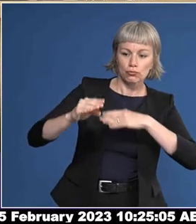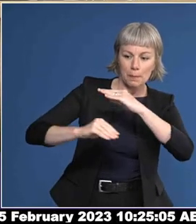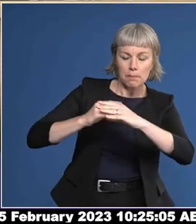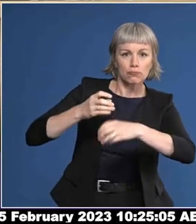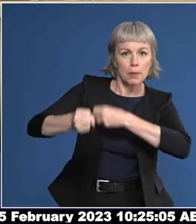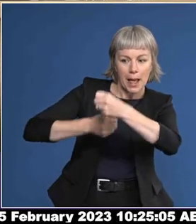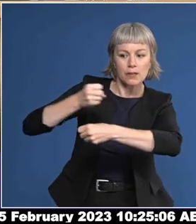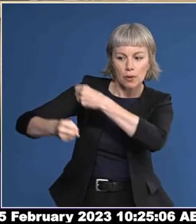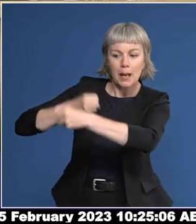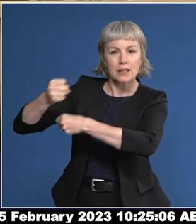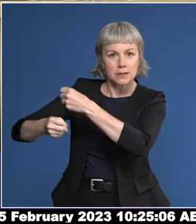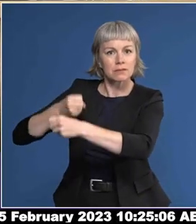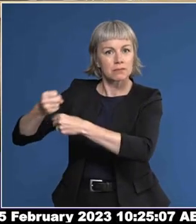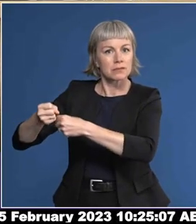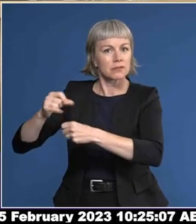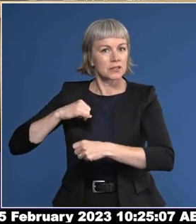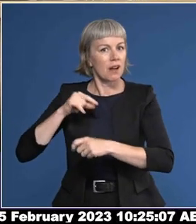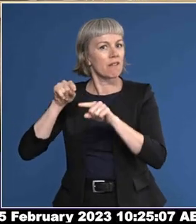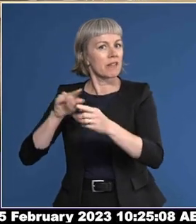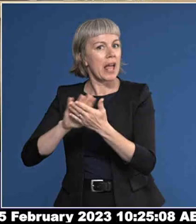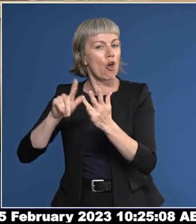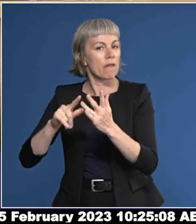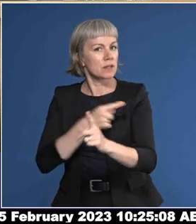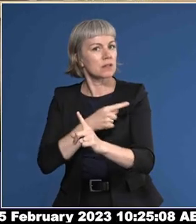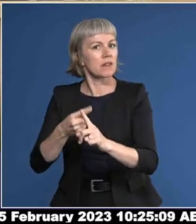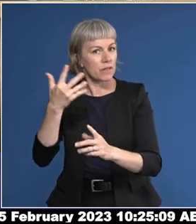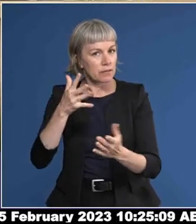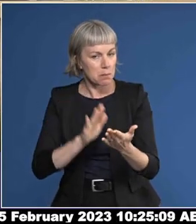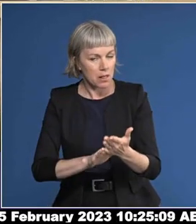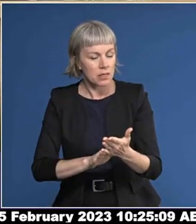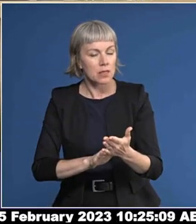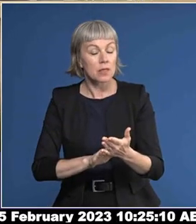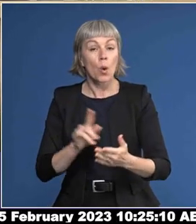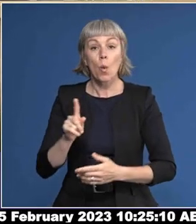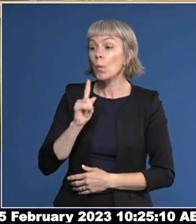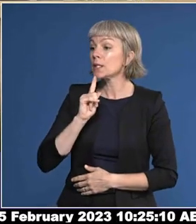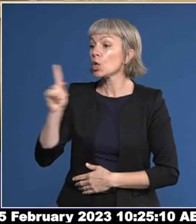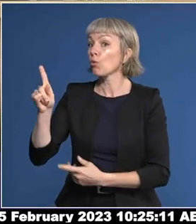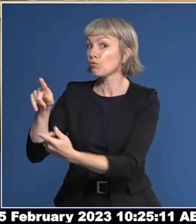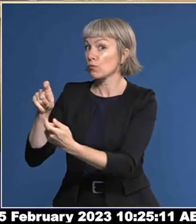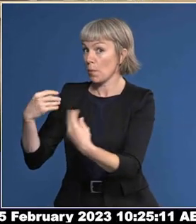15 months. So the instructions given to the external recruiters was to also be open to